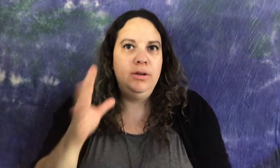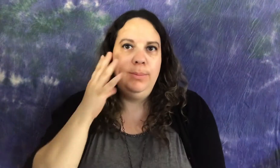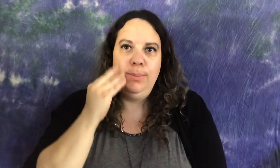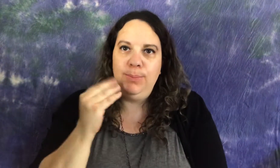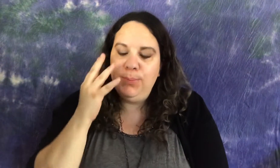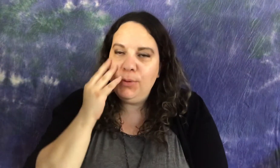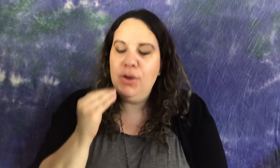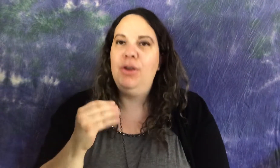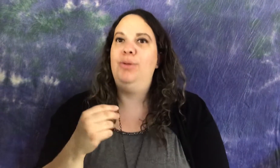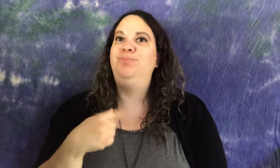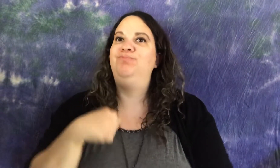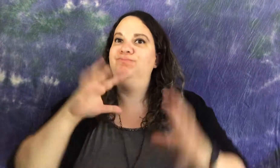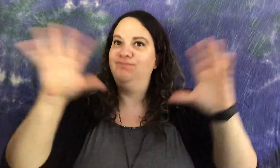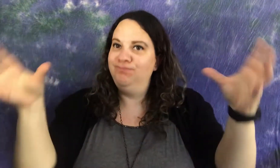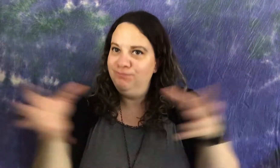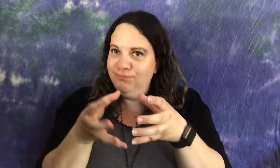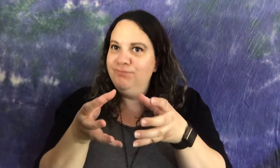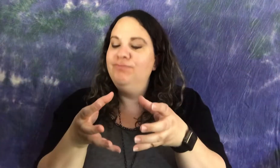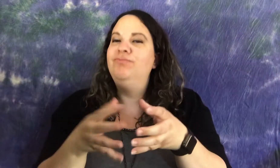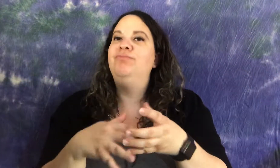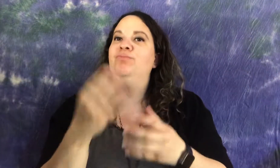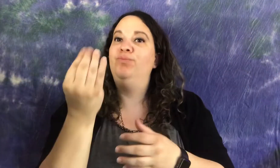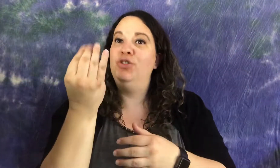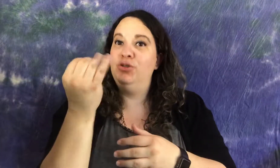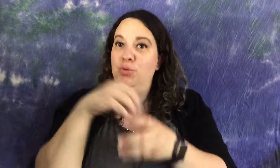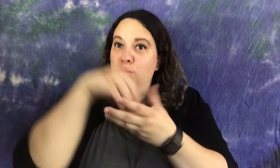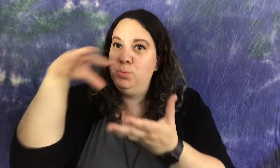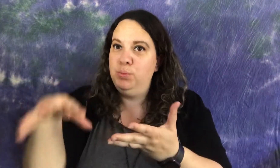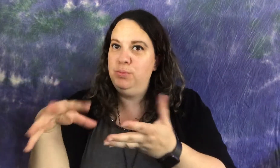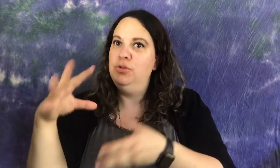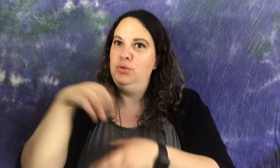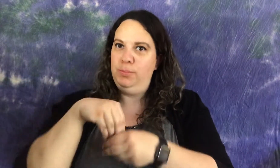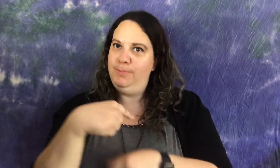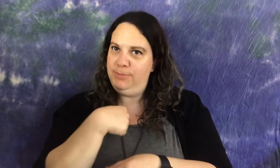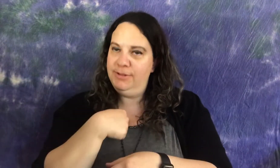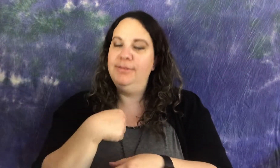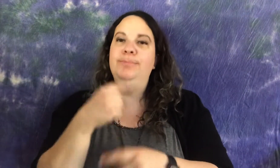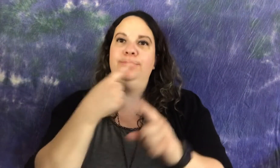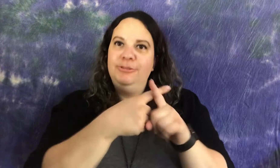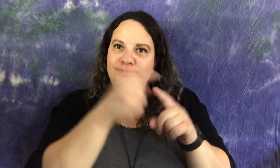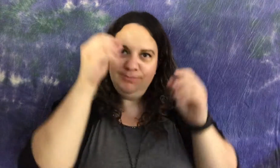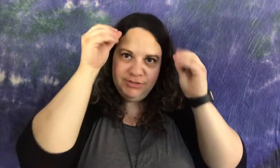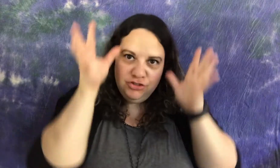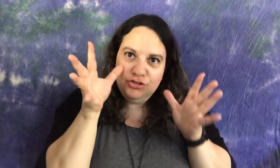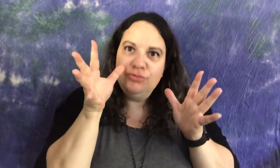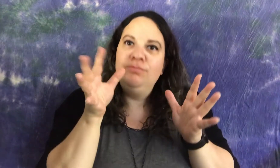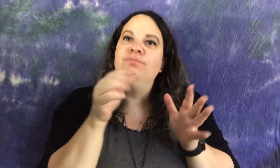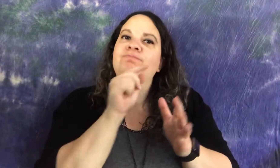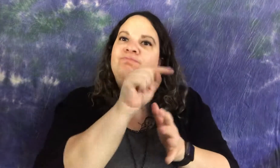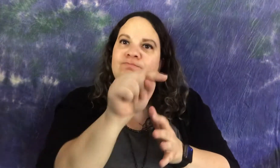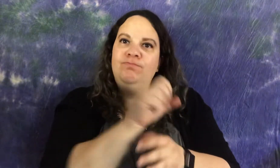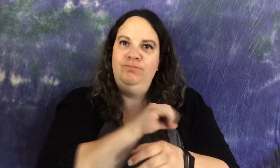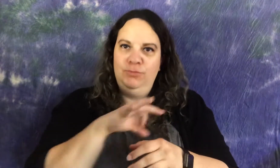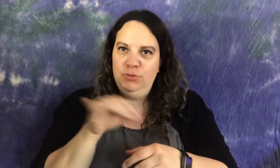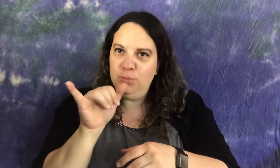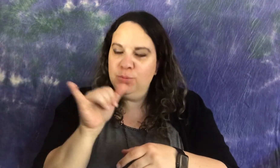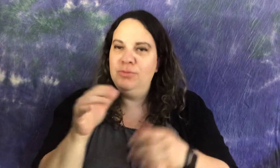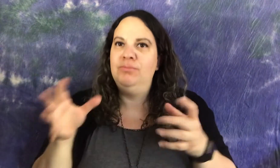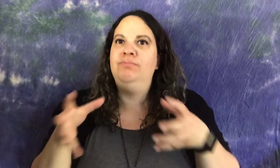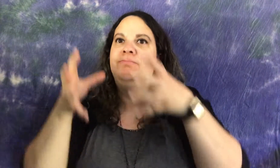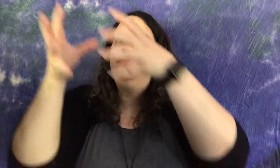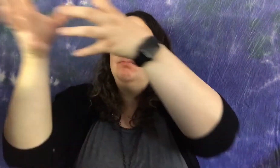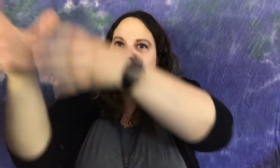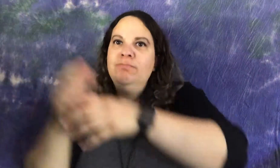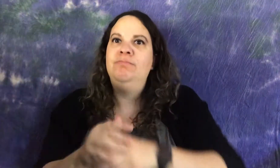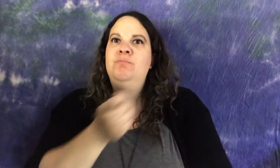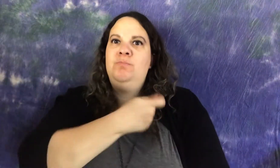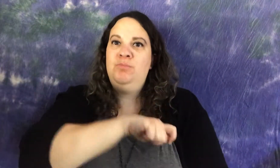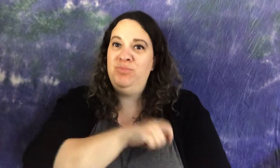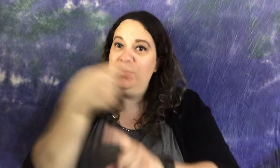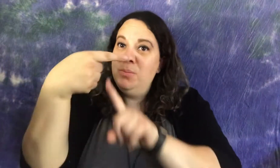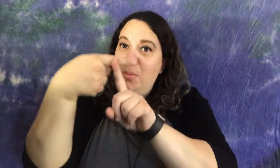Fourteen students, including myself and other staff went to Spain for one month.